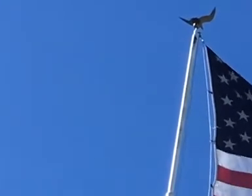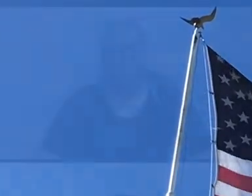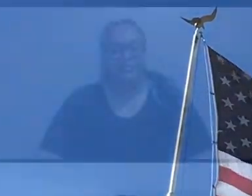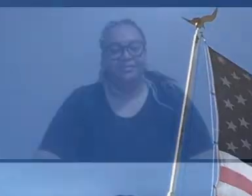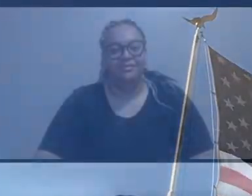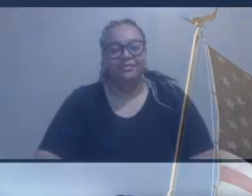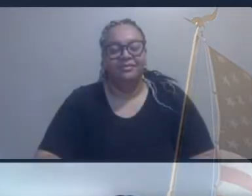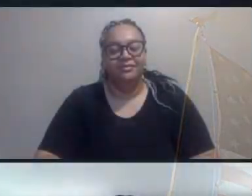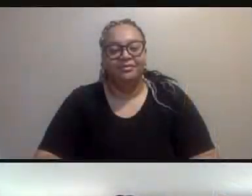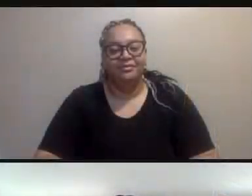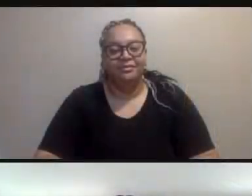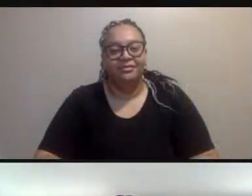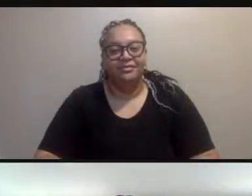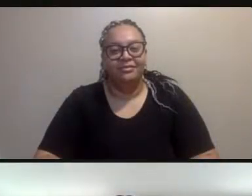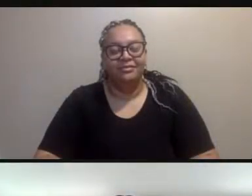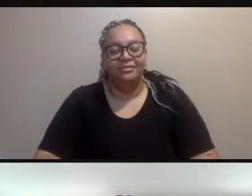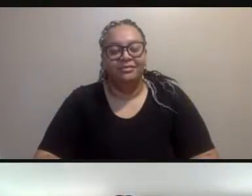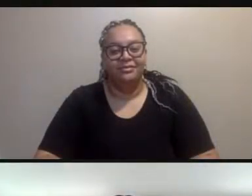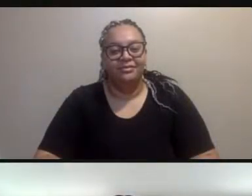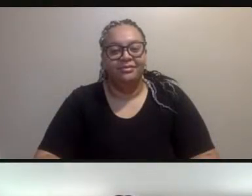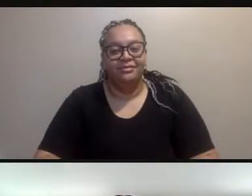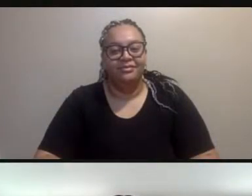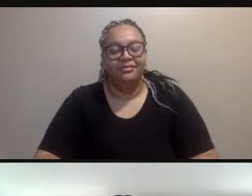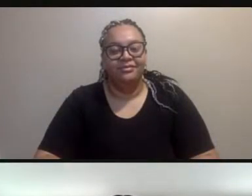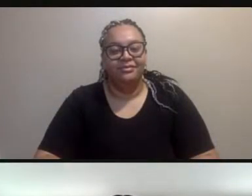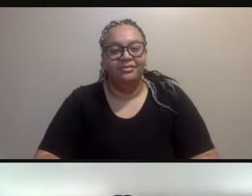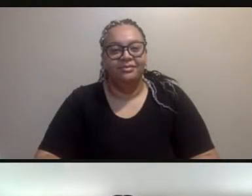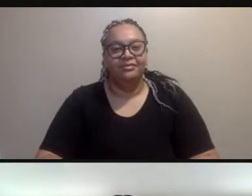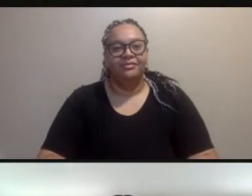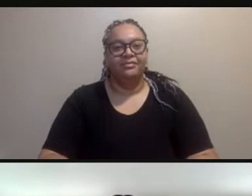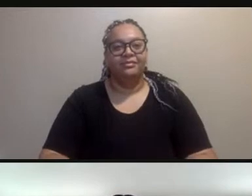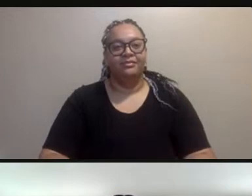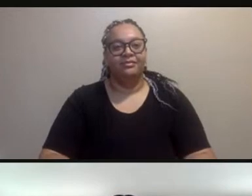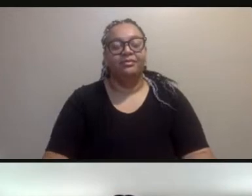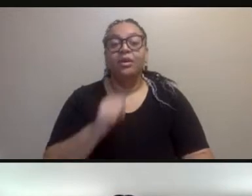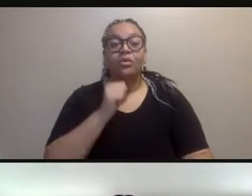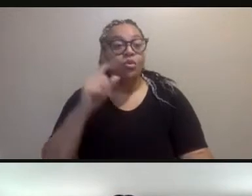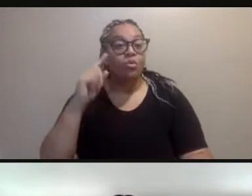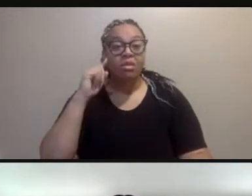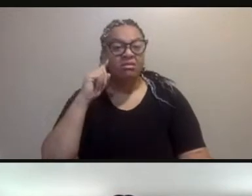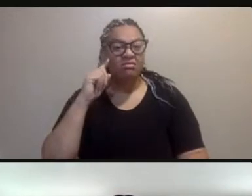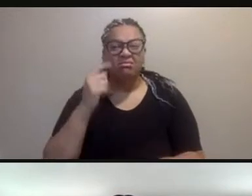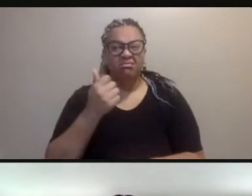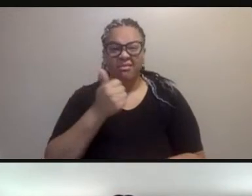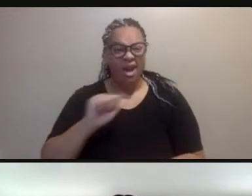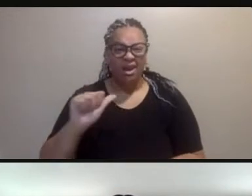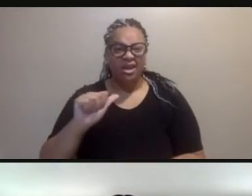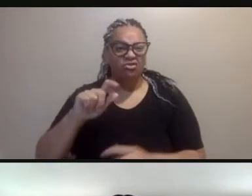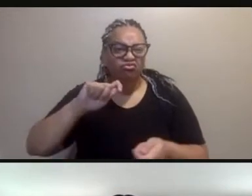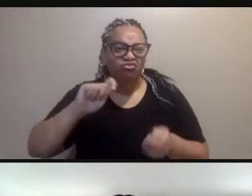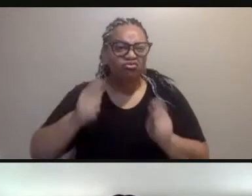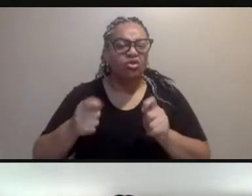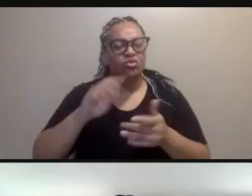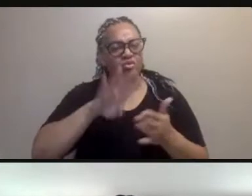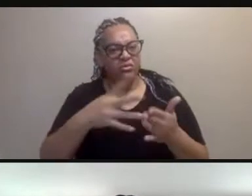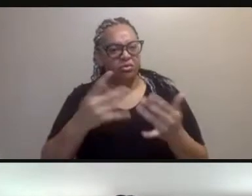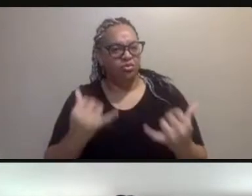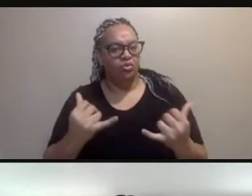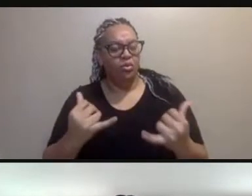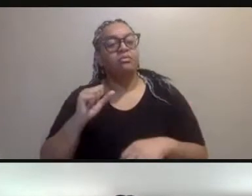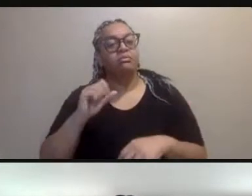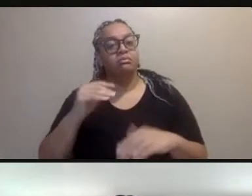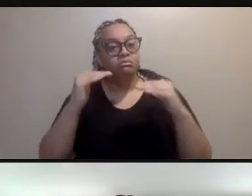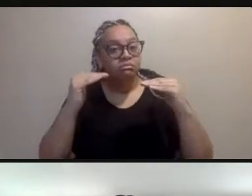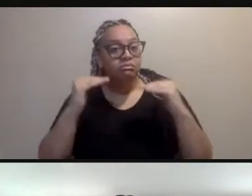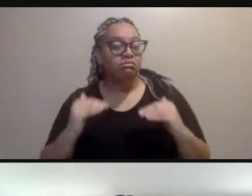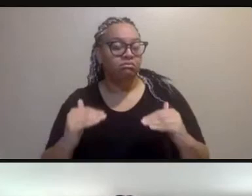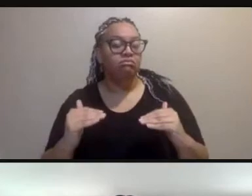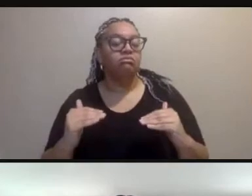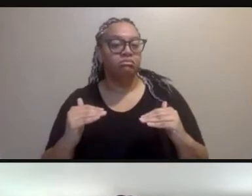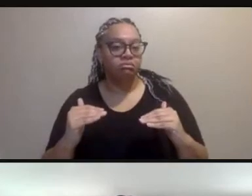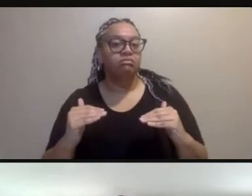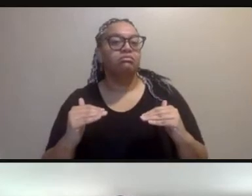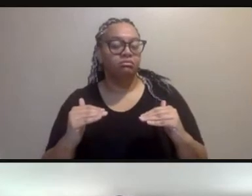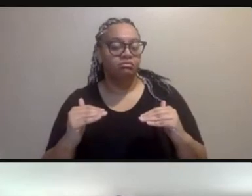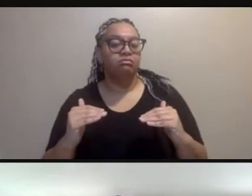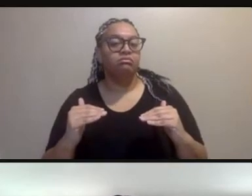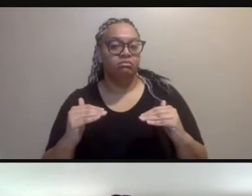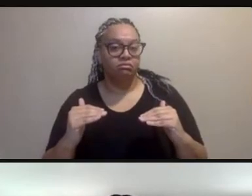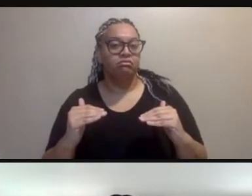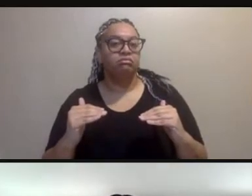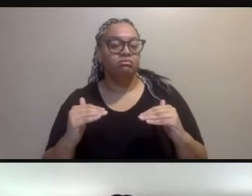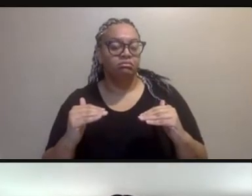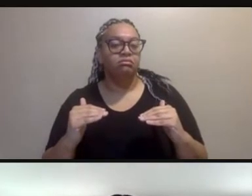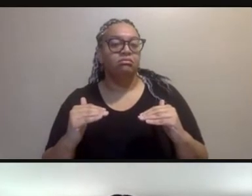LIBERTY AND JUSTICE FOR ALL.